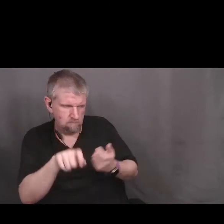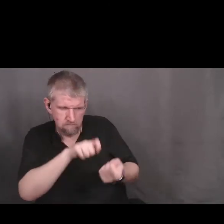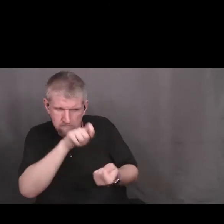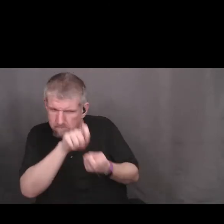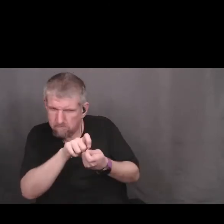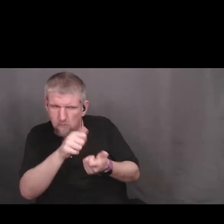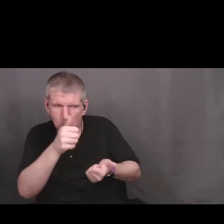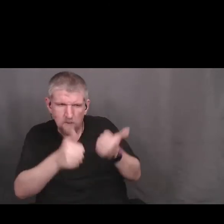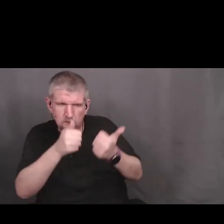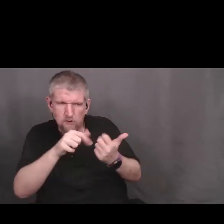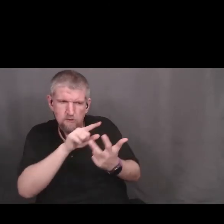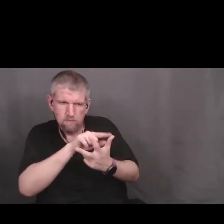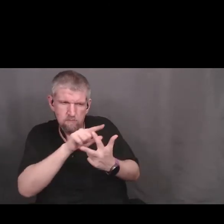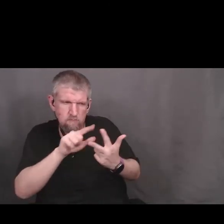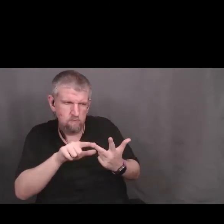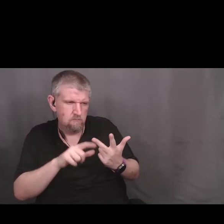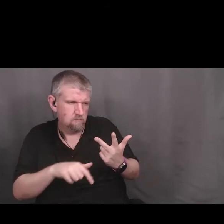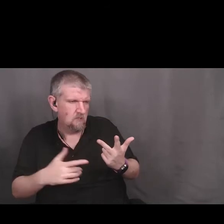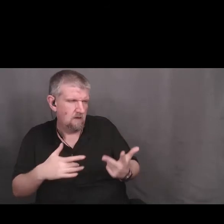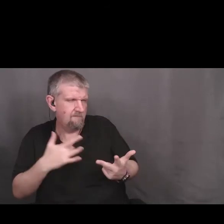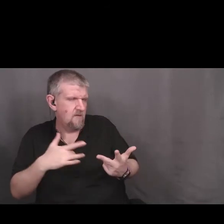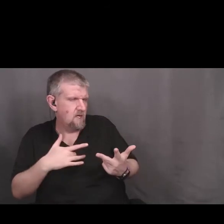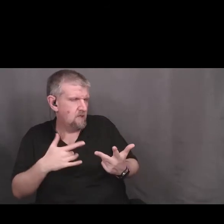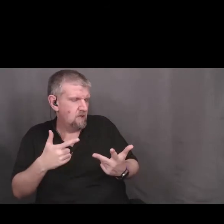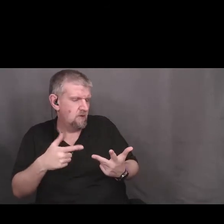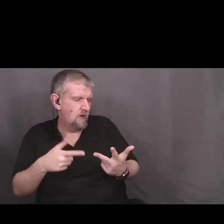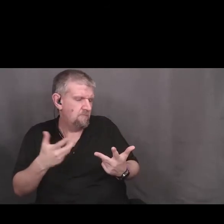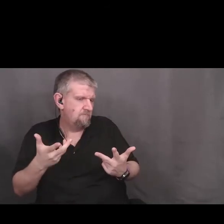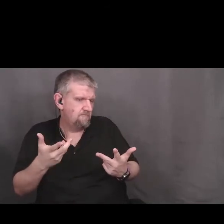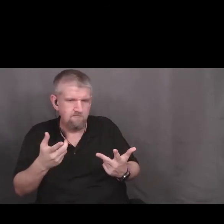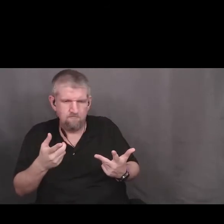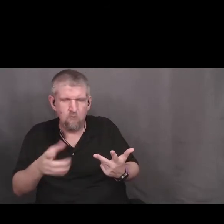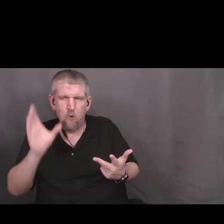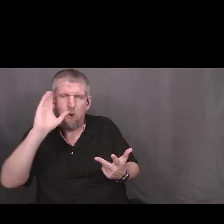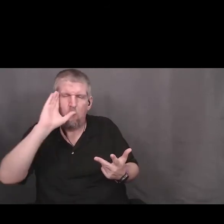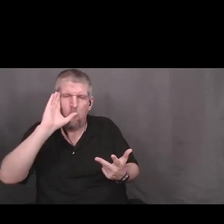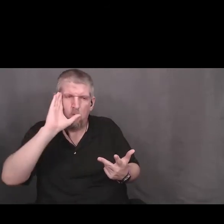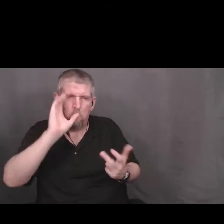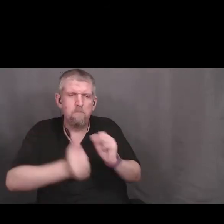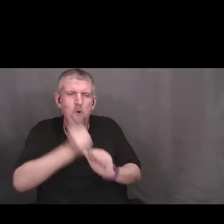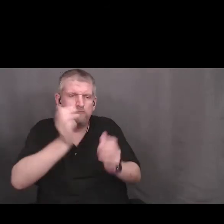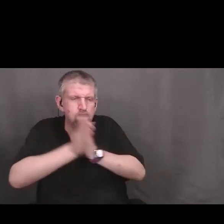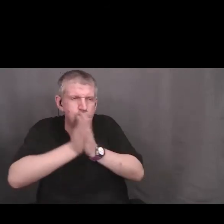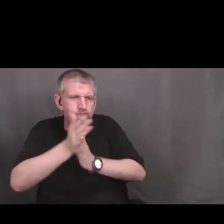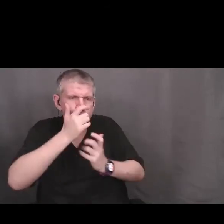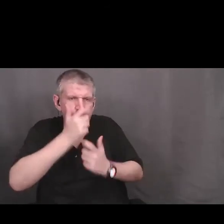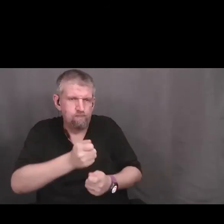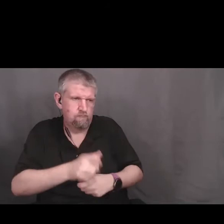the goal that they feel they want, that they're most interested in and the reason for that